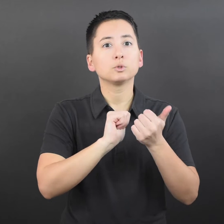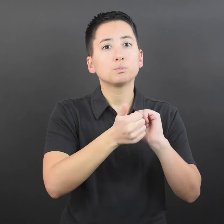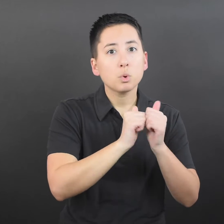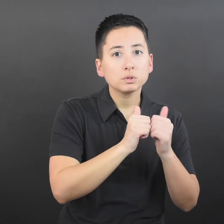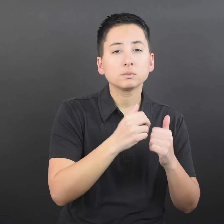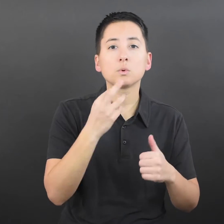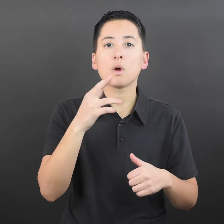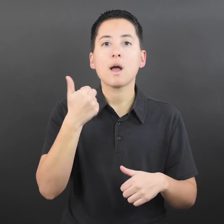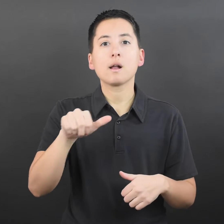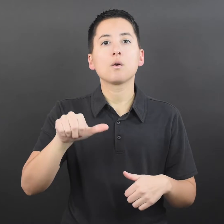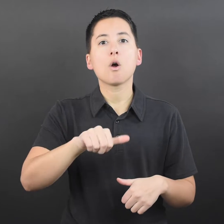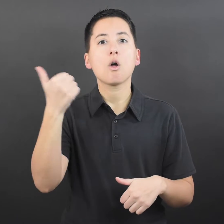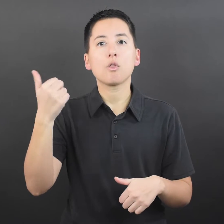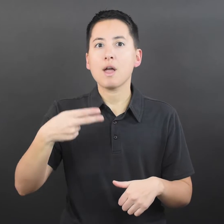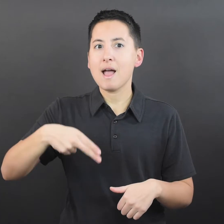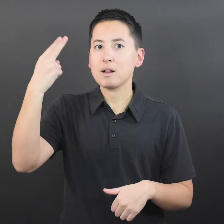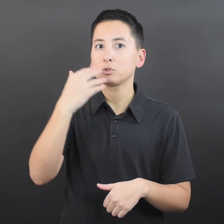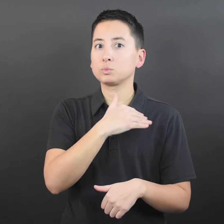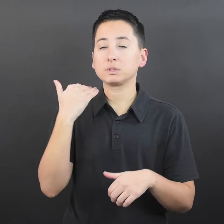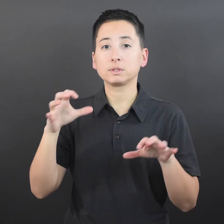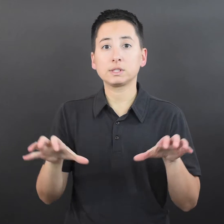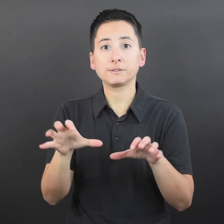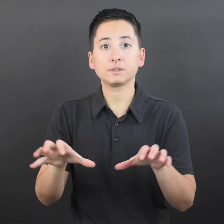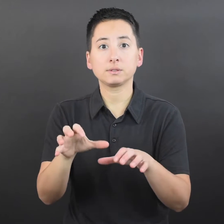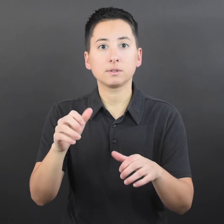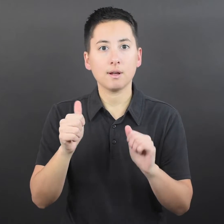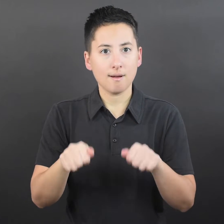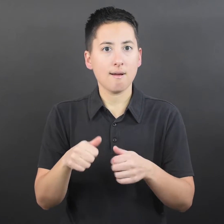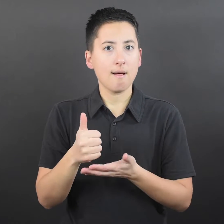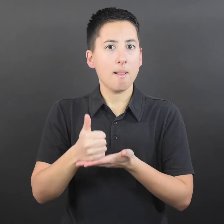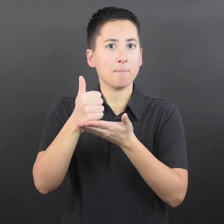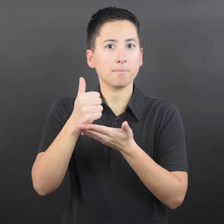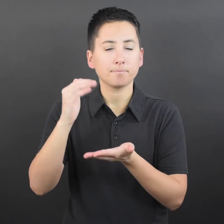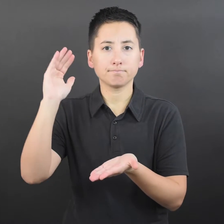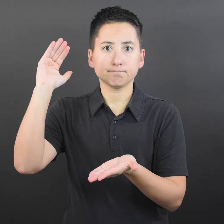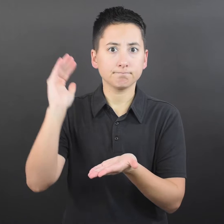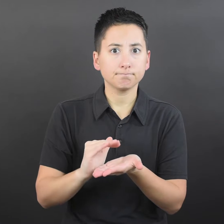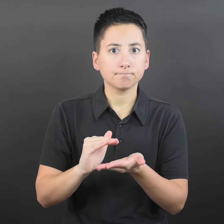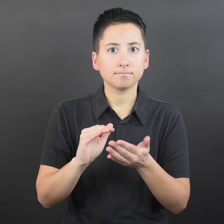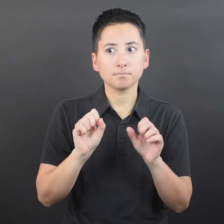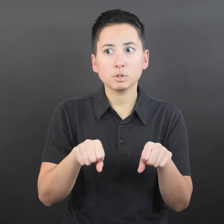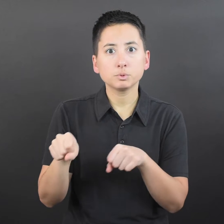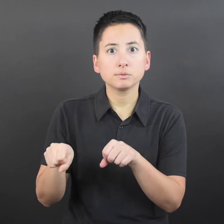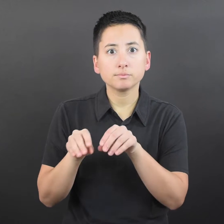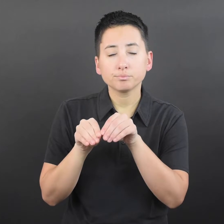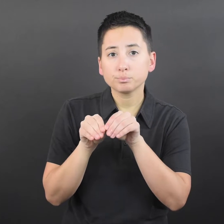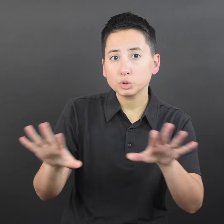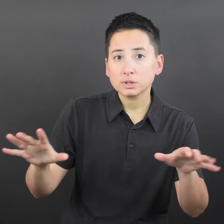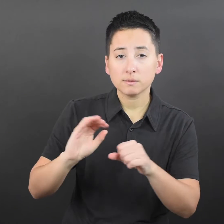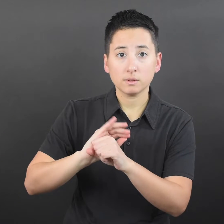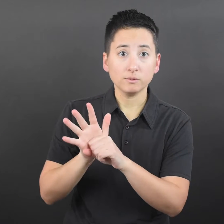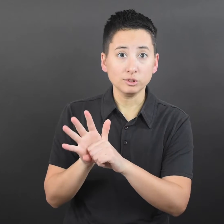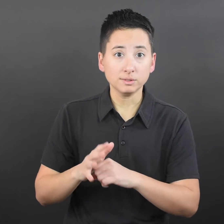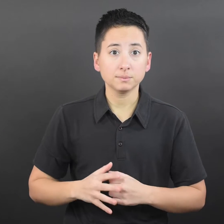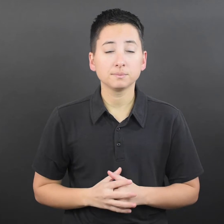and other high risk extracurricular activities, can help decrease potential spread of SARS CoV-2.